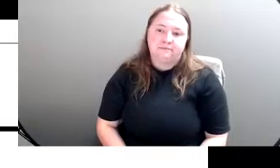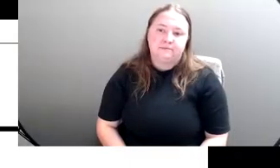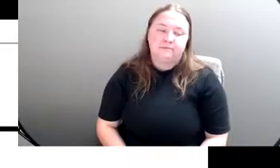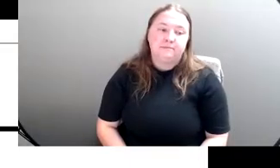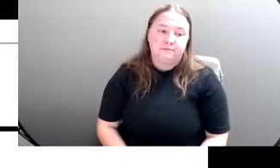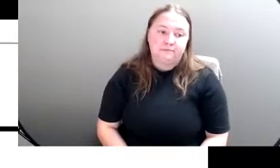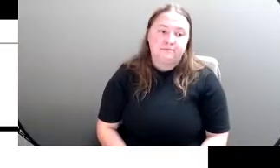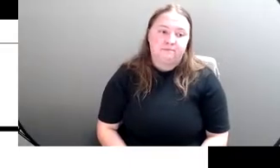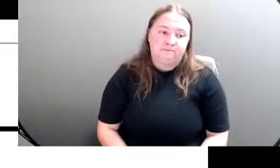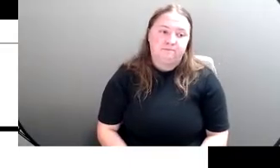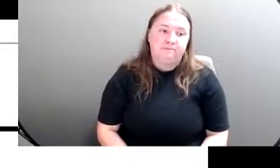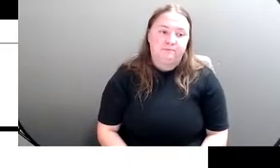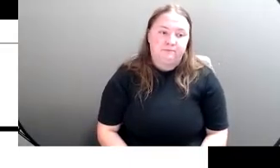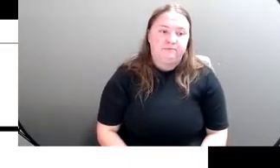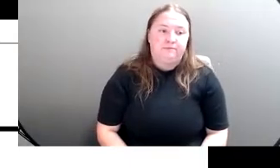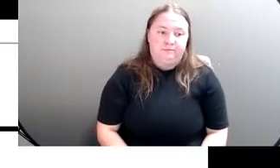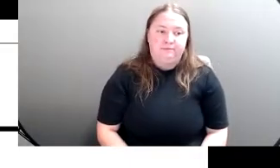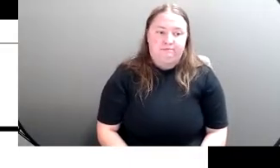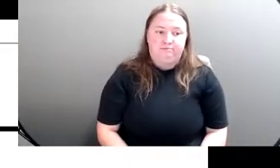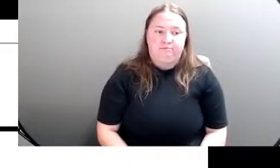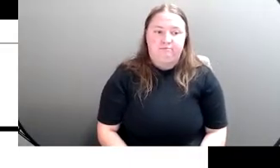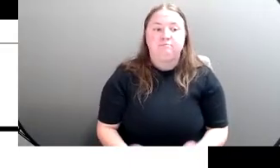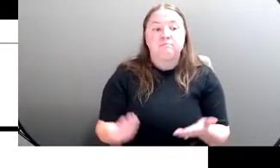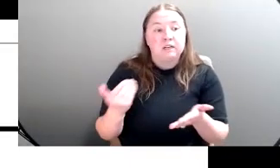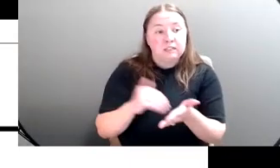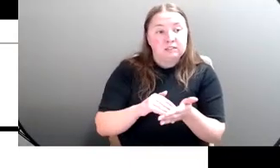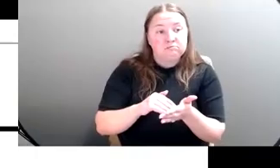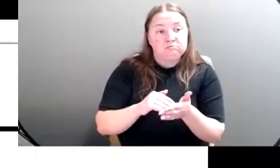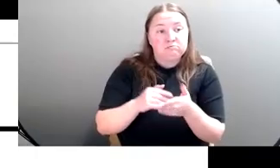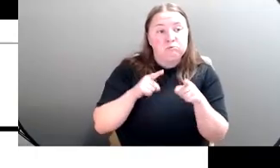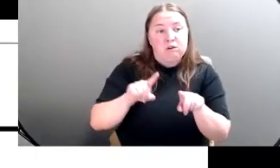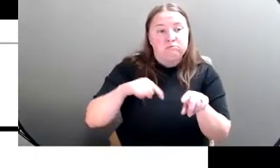So again, as we're giving students feedback,